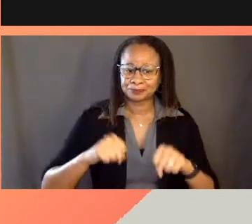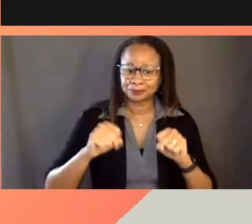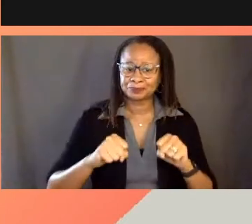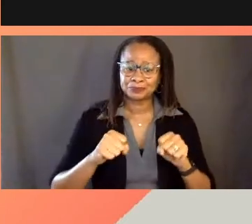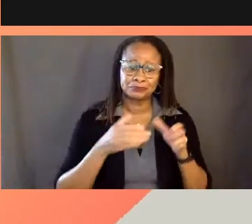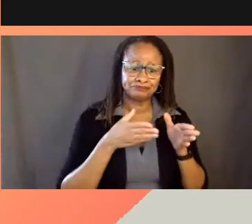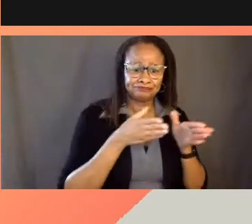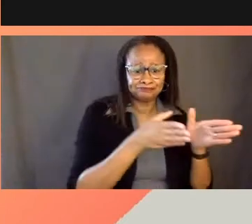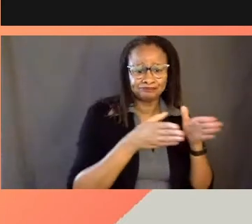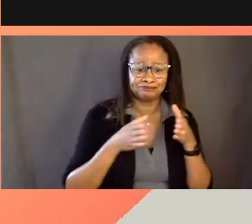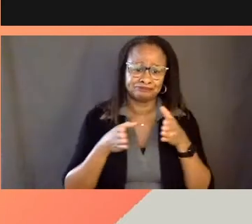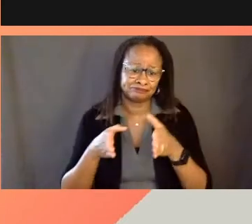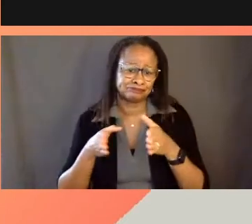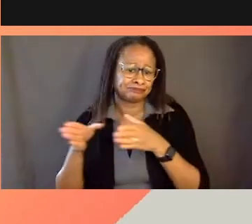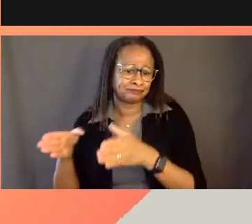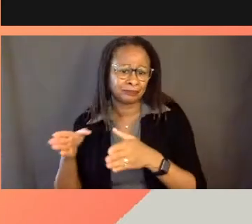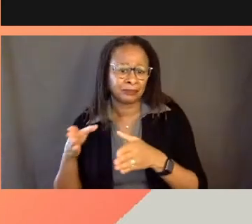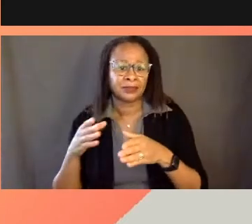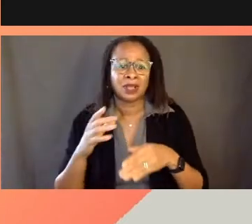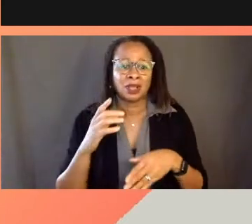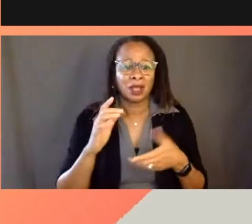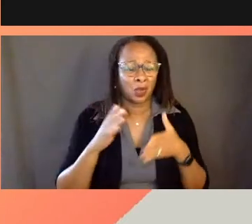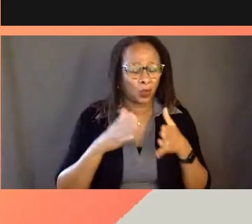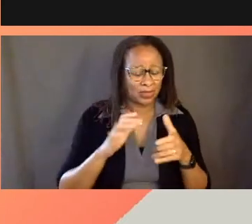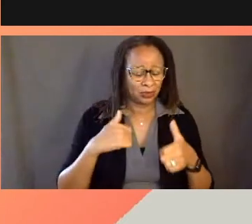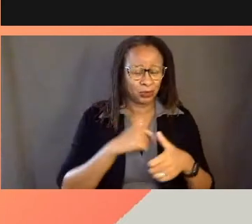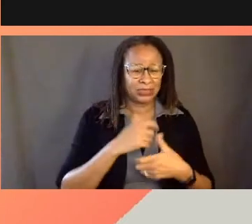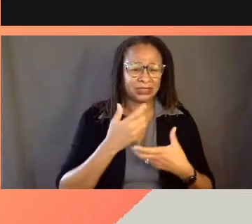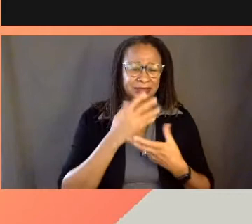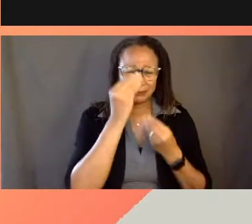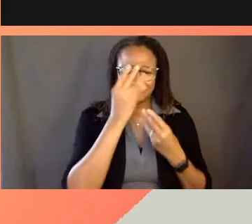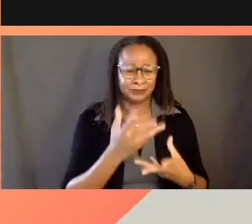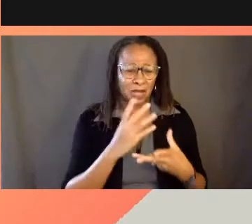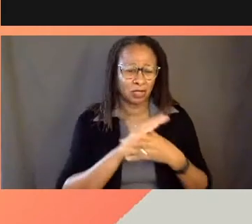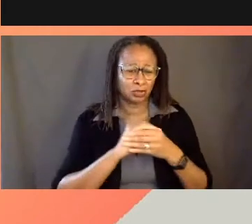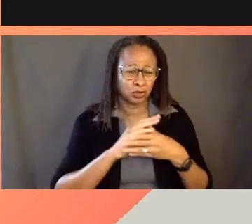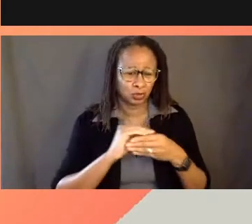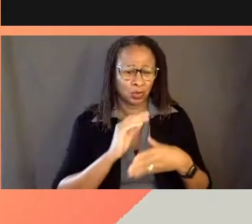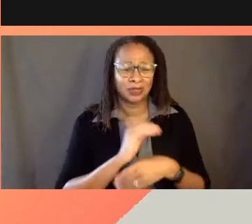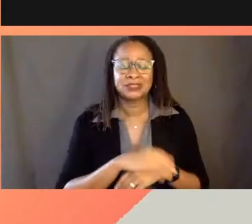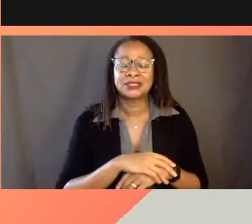and venues for our stories to be told in ways that are representative of us,